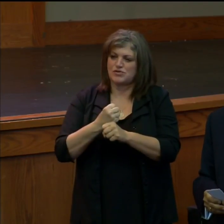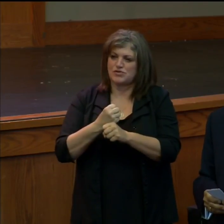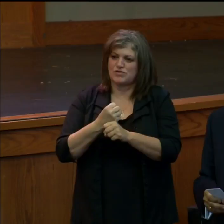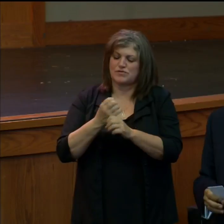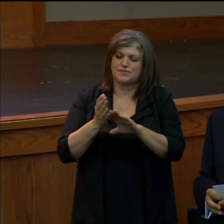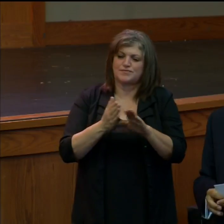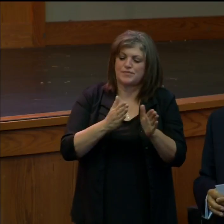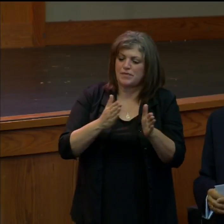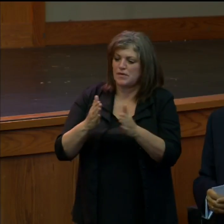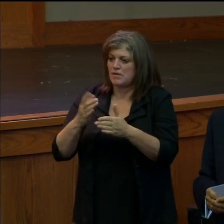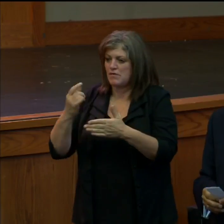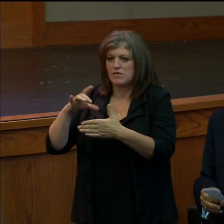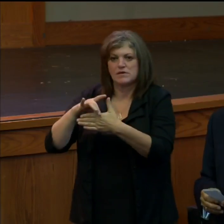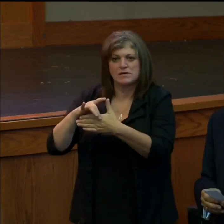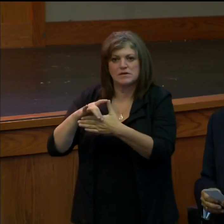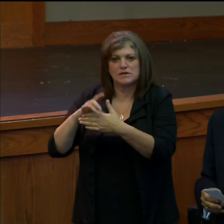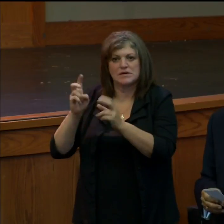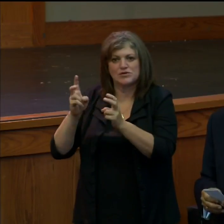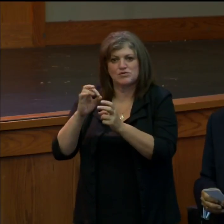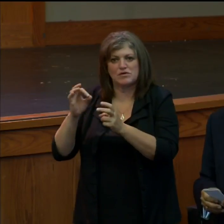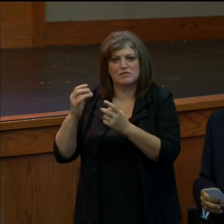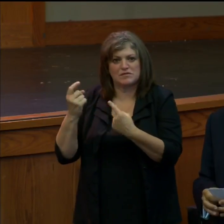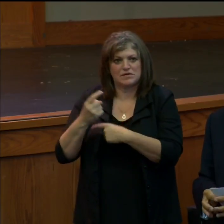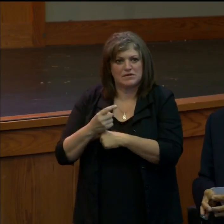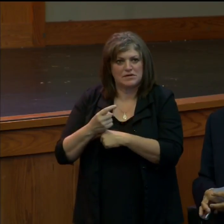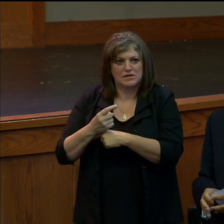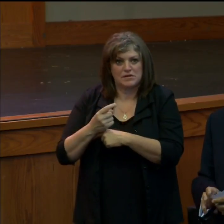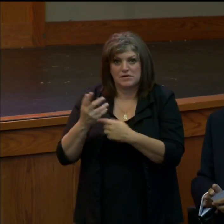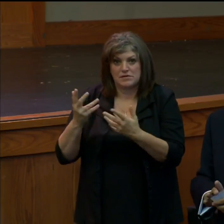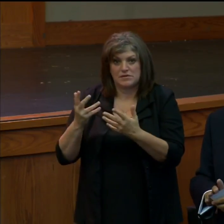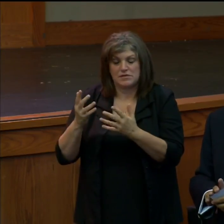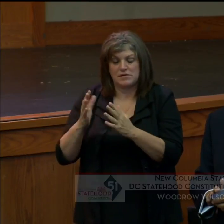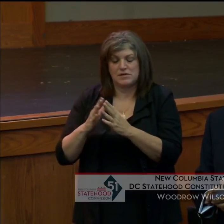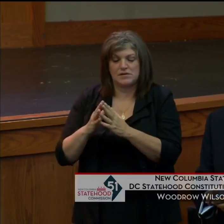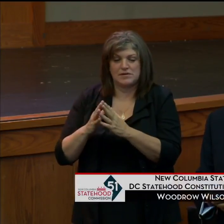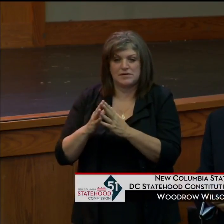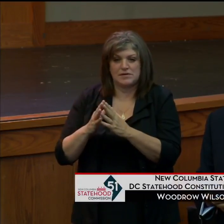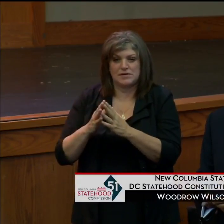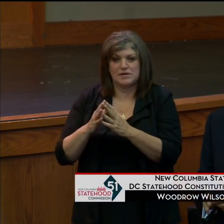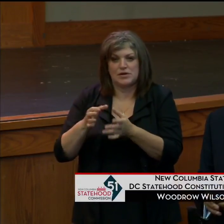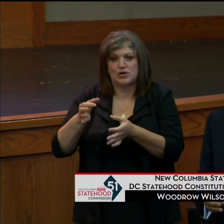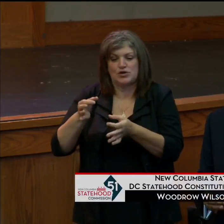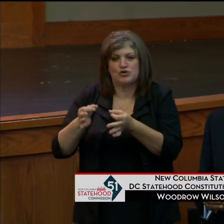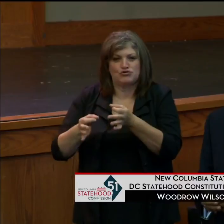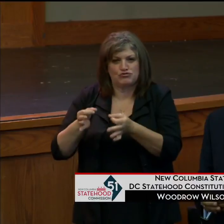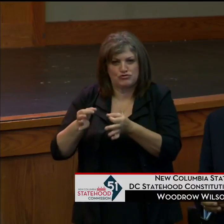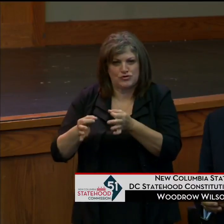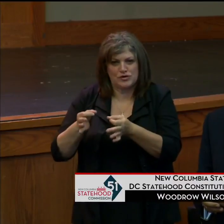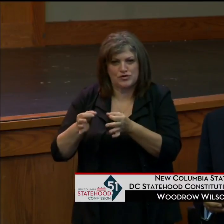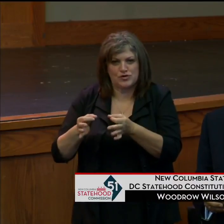TO THE SUBSTANTIVE ISSUE OF THE DAY ABOUT THE JUDICIARY AND THE